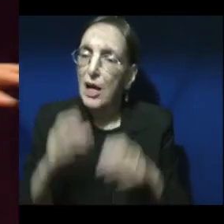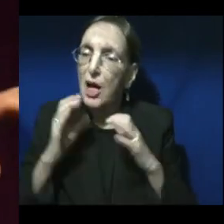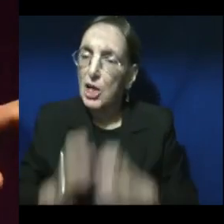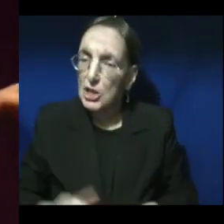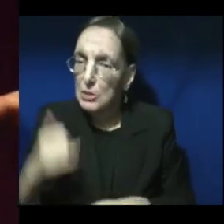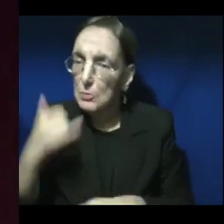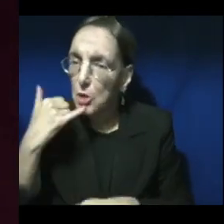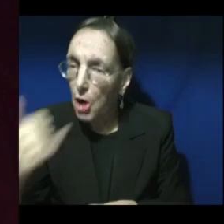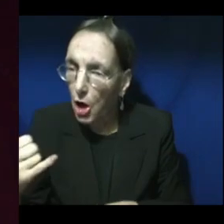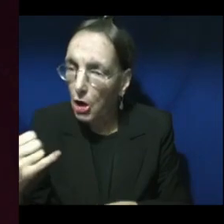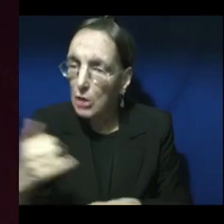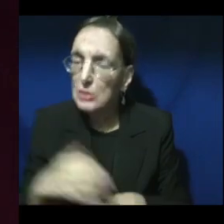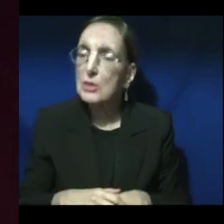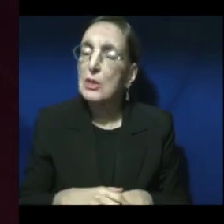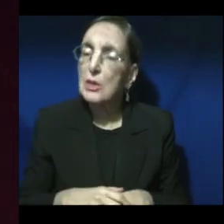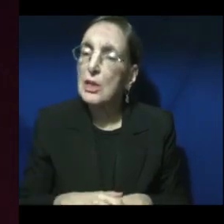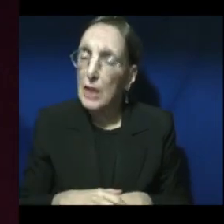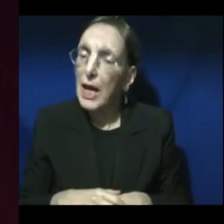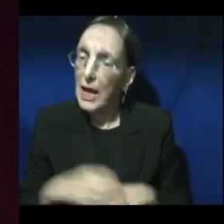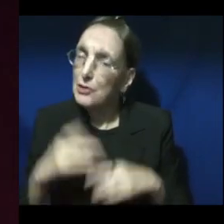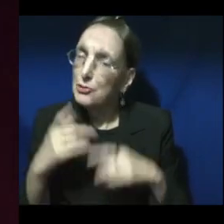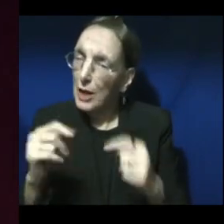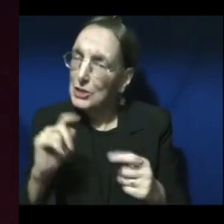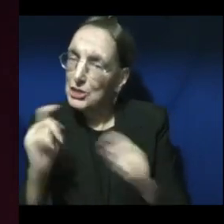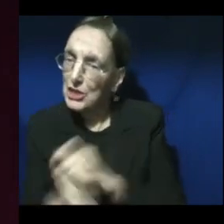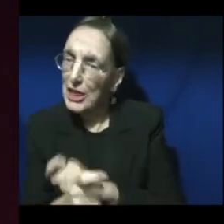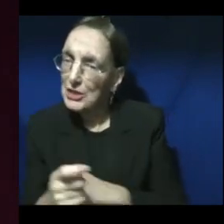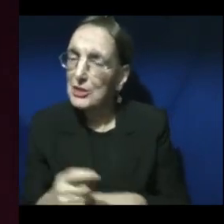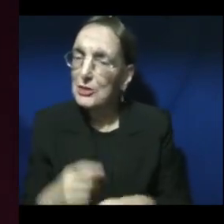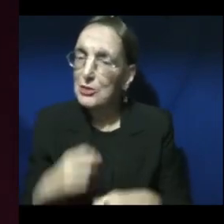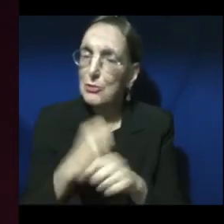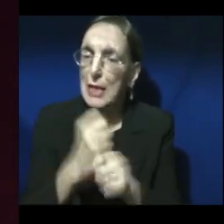of thousands of pieces of written content. Look at what holds attention. We all write